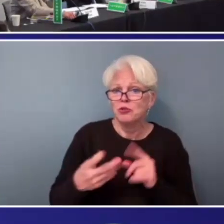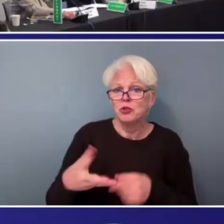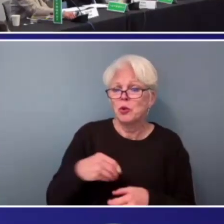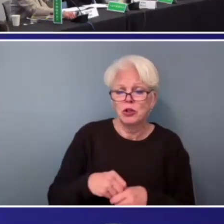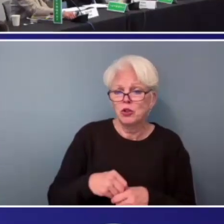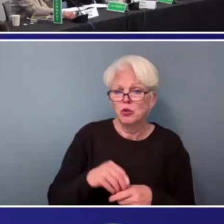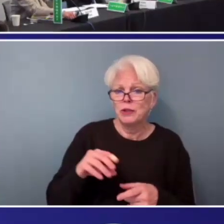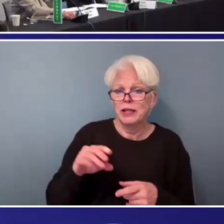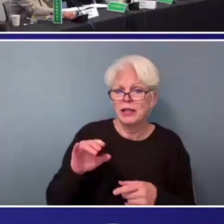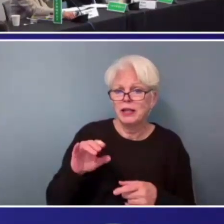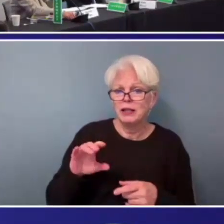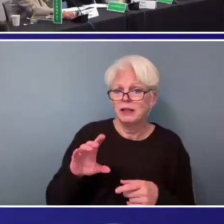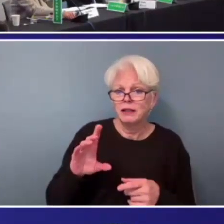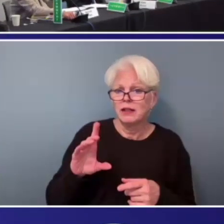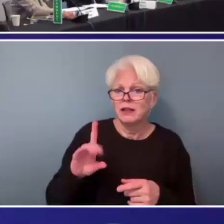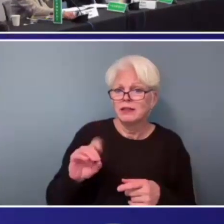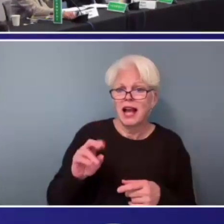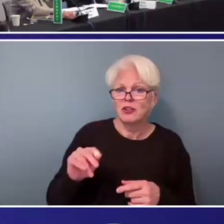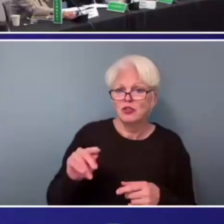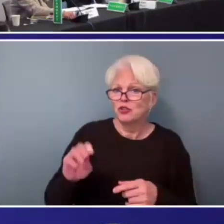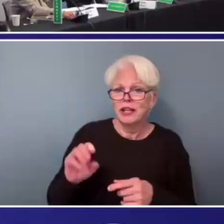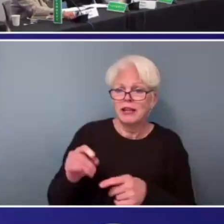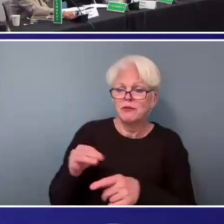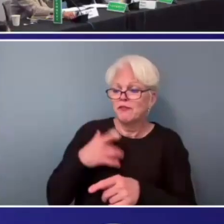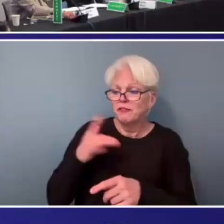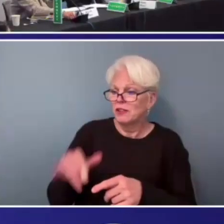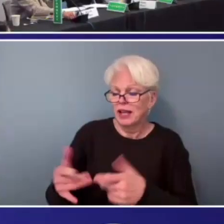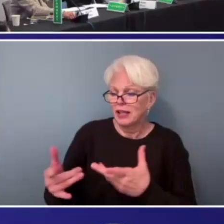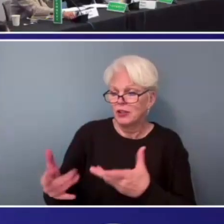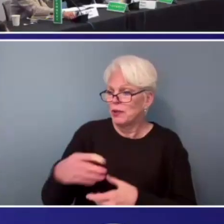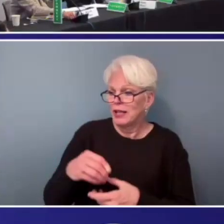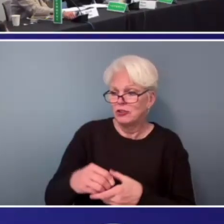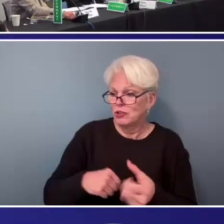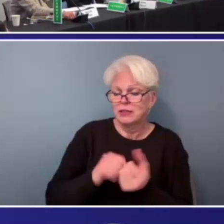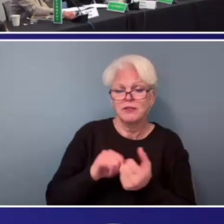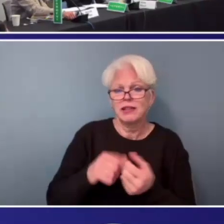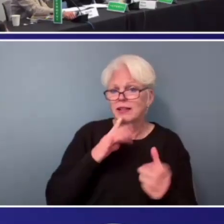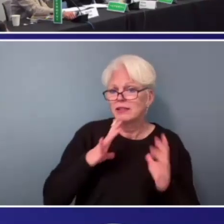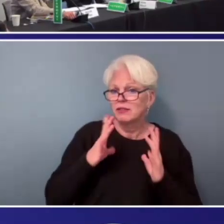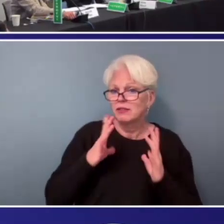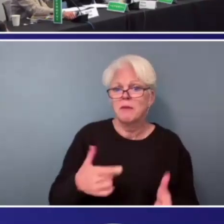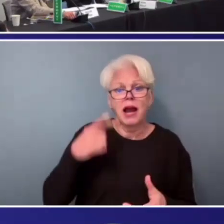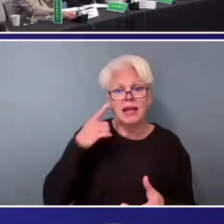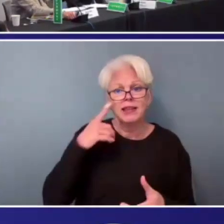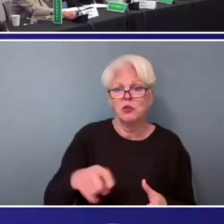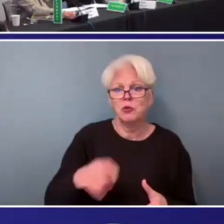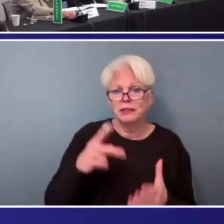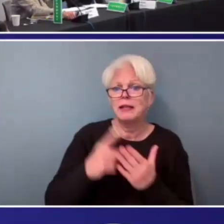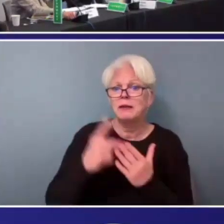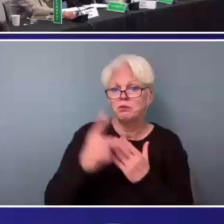but I feel like if you can justify it, then that's fine. I'll just say I still think that you're going to need program length to